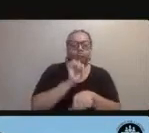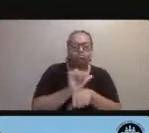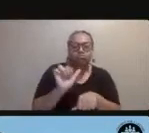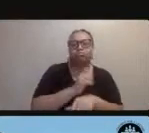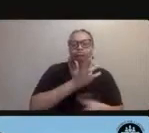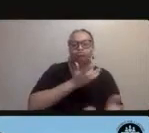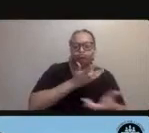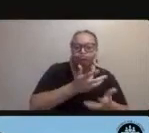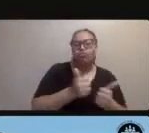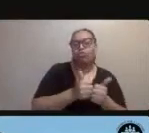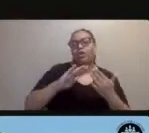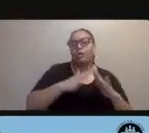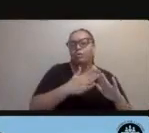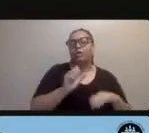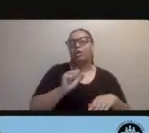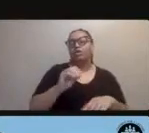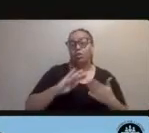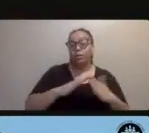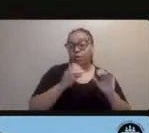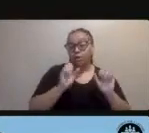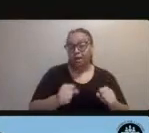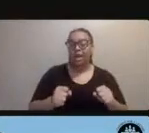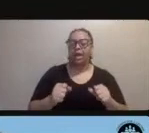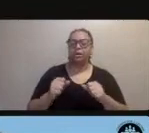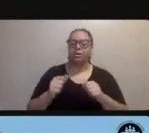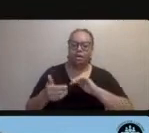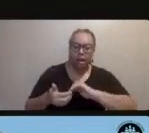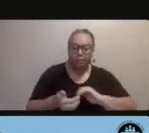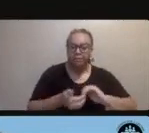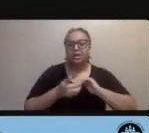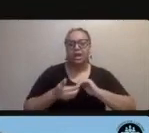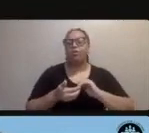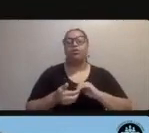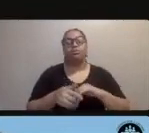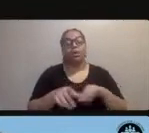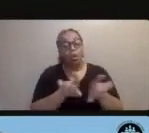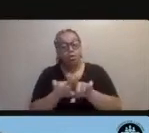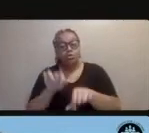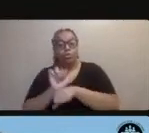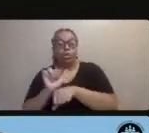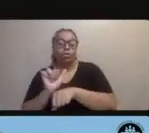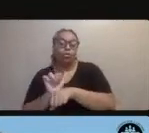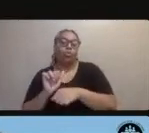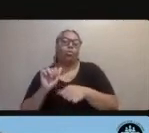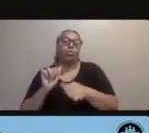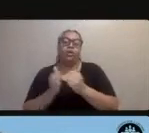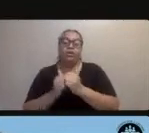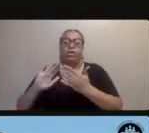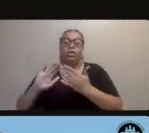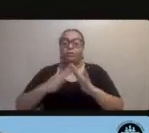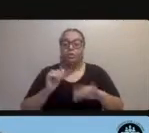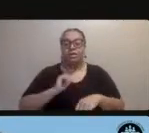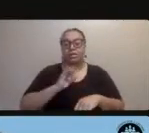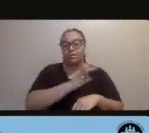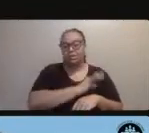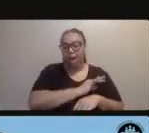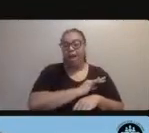QUESTION NUMBER FOUR HOW WILL YOU WORK TO AUTHENTICALLY ENGAGE FAMILIES AND DIVERSE